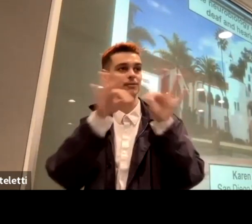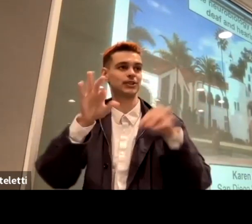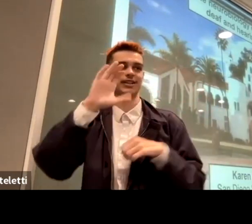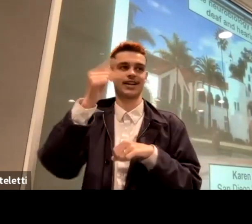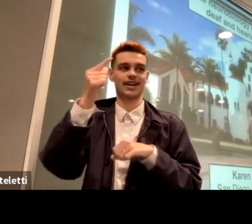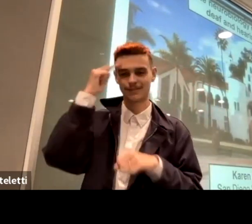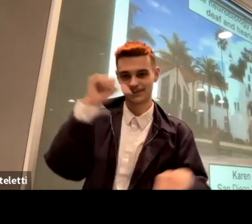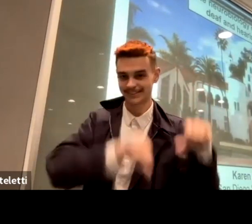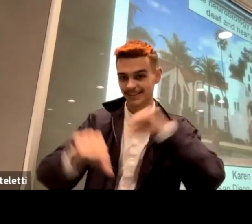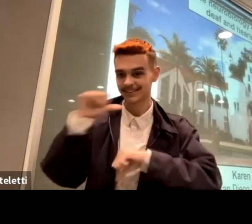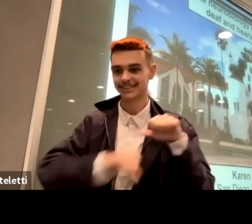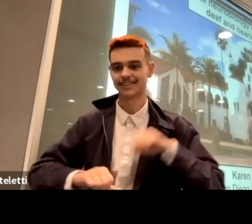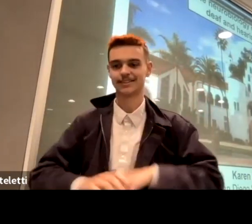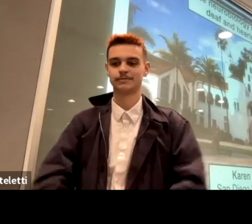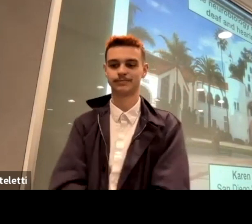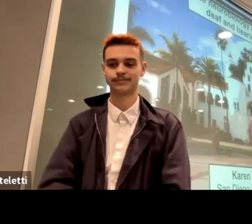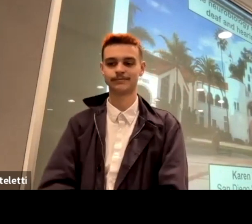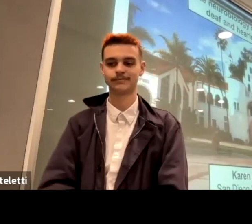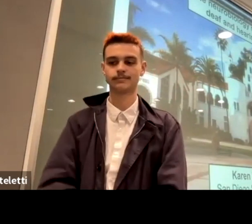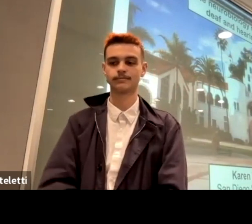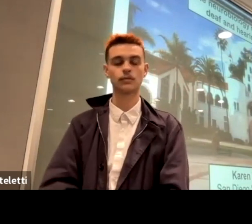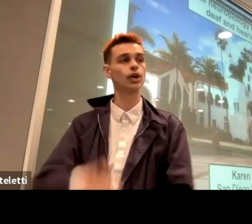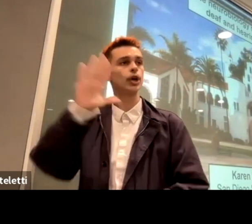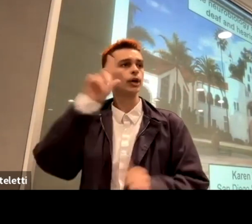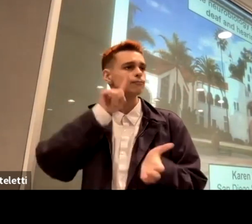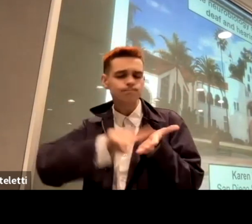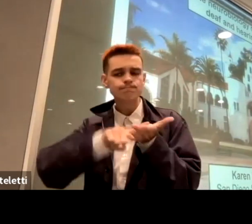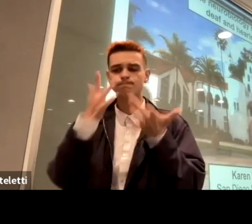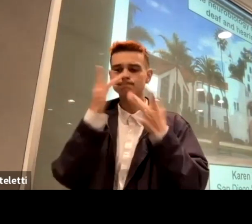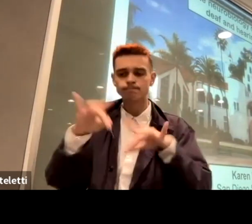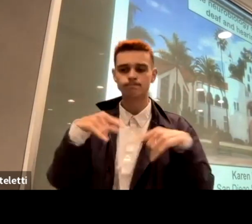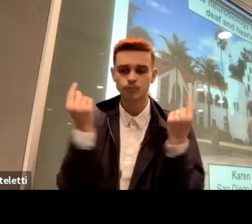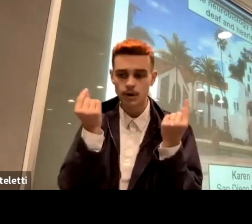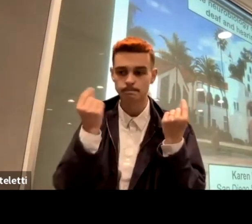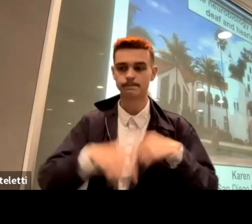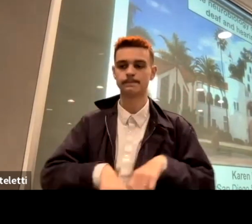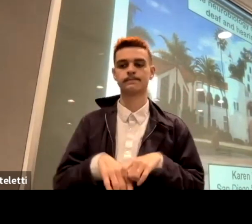One of her research interest are on bilingual method and how the deaf adults